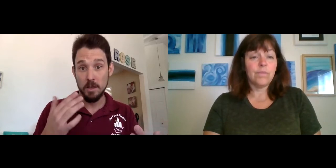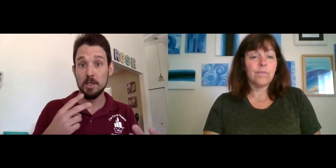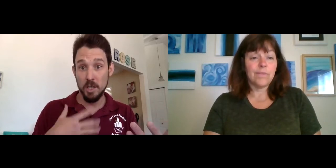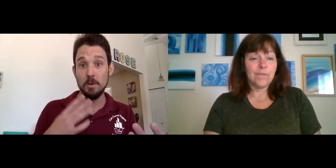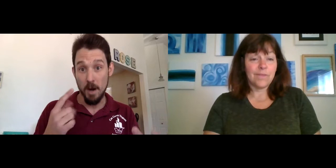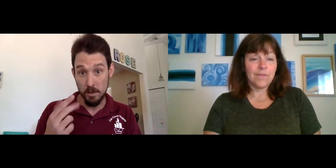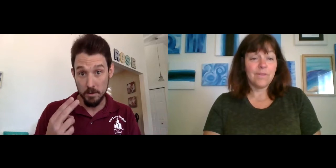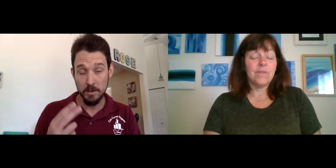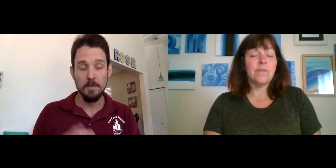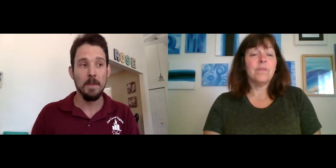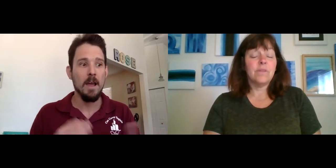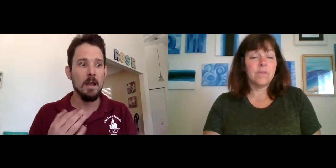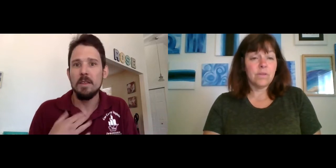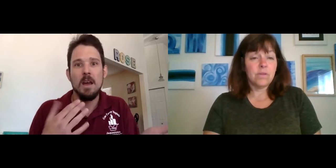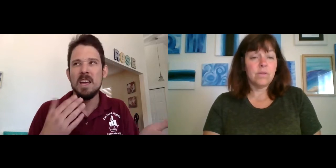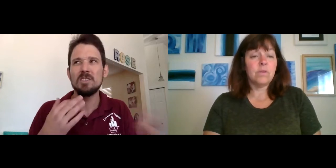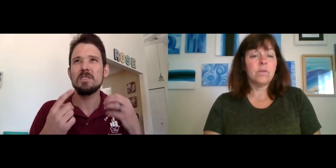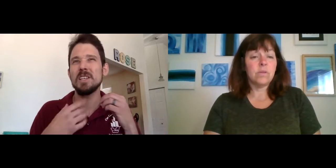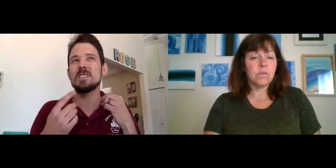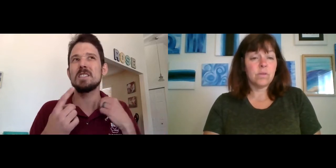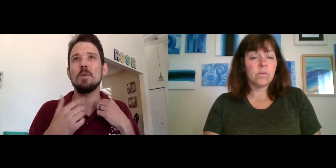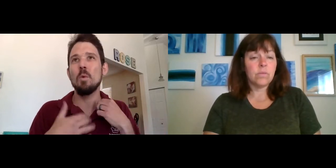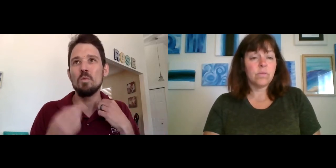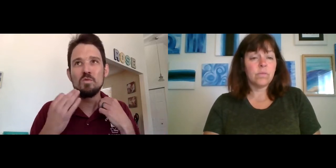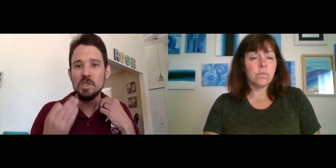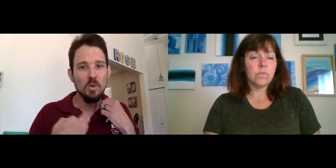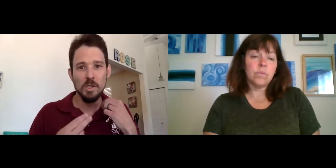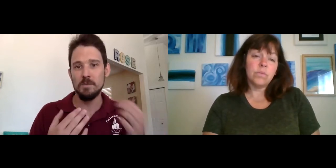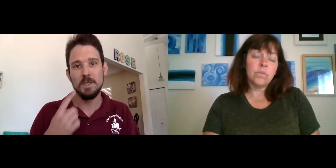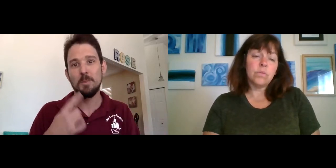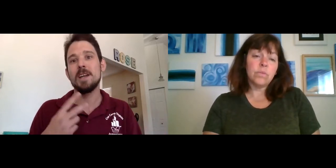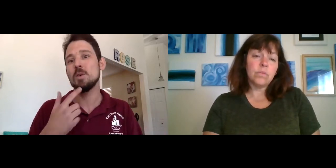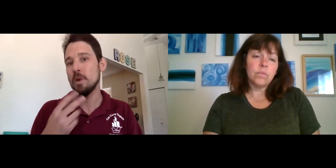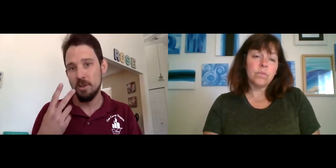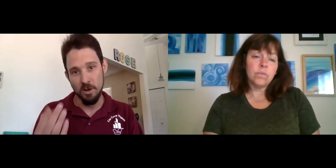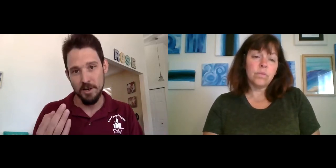adult cueing models. There's different resources depending on where you are